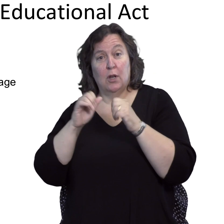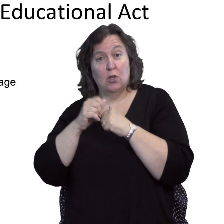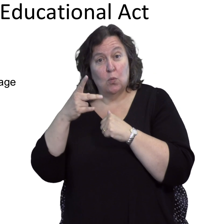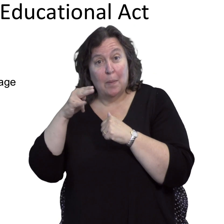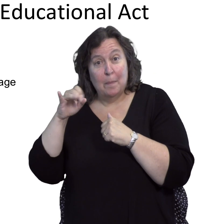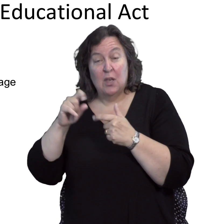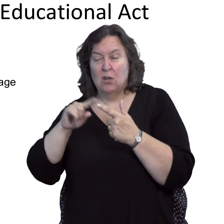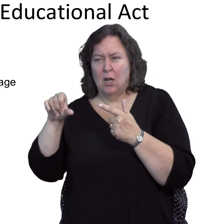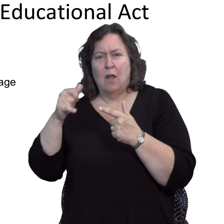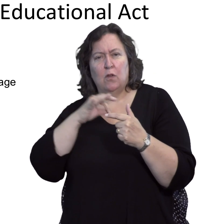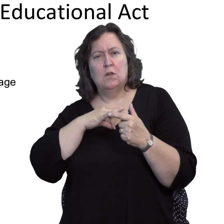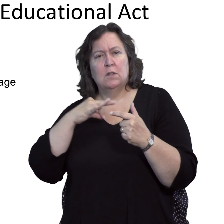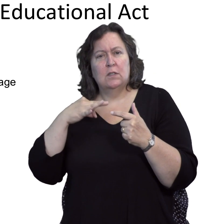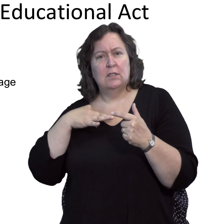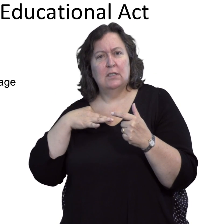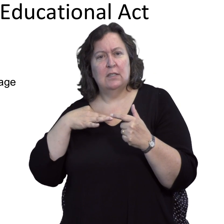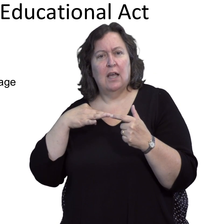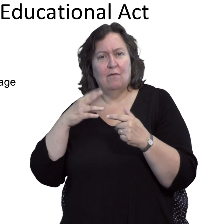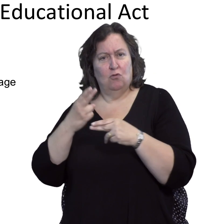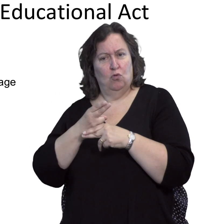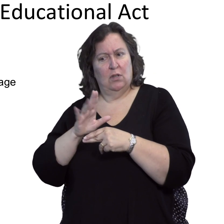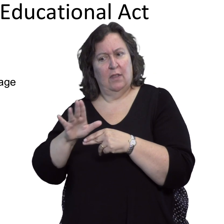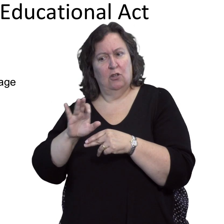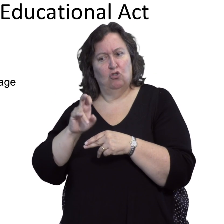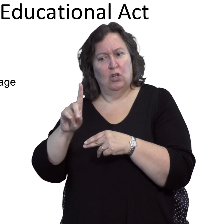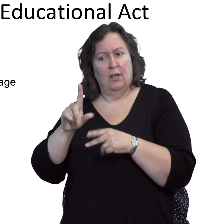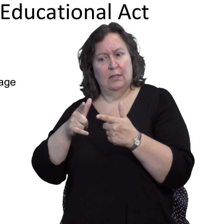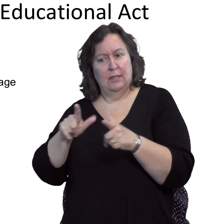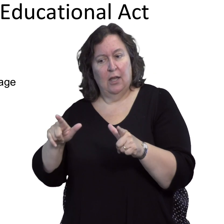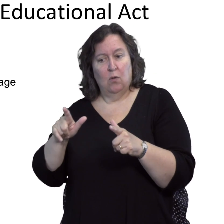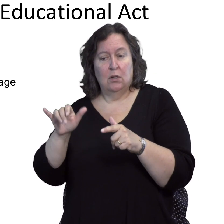in the child’s language such as English or other spoken languages